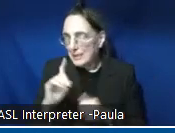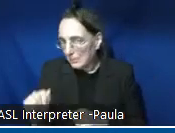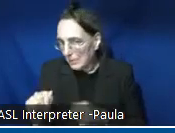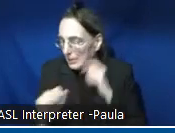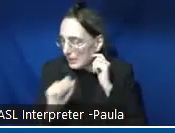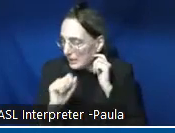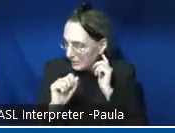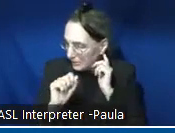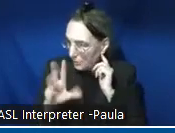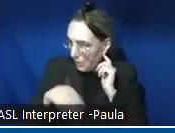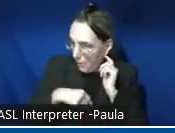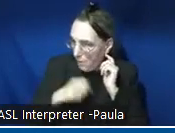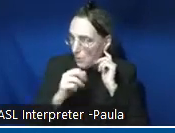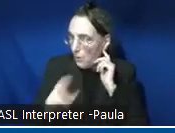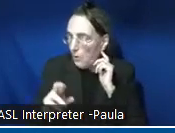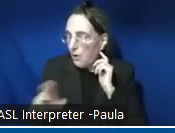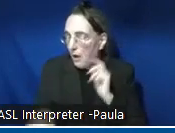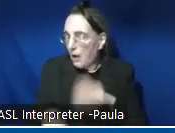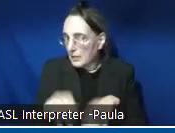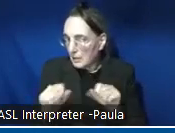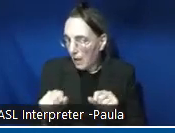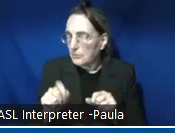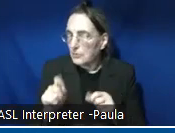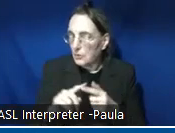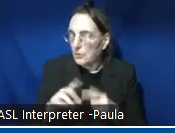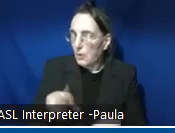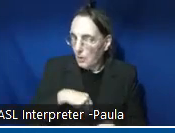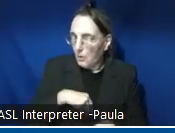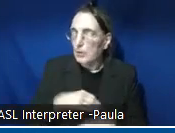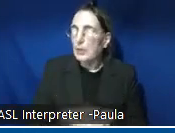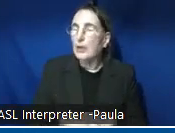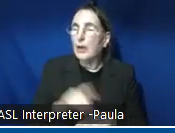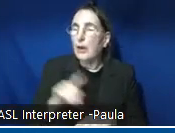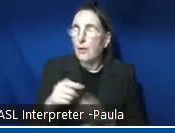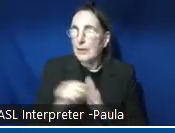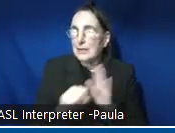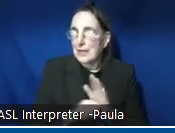risk of experiencing homelessness for peer to peer learning activities. Only states with an approved